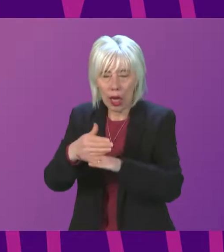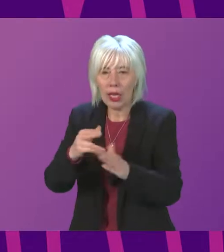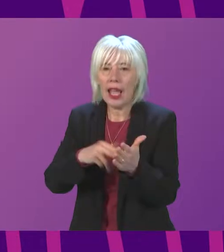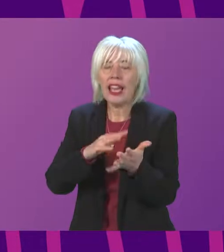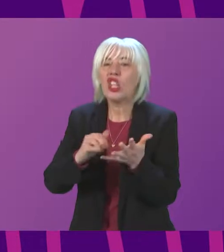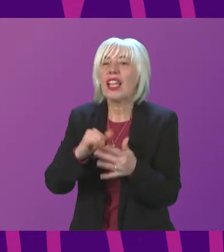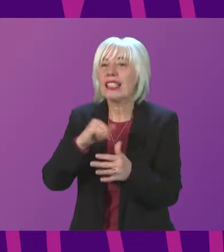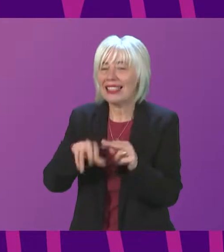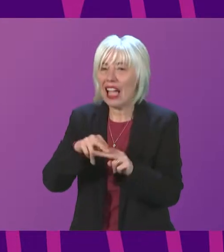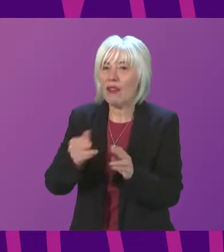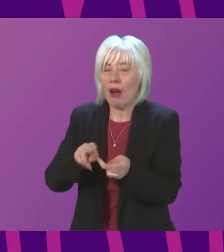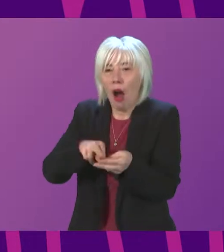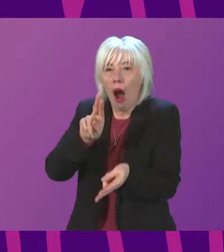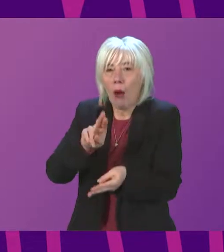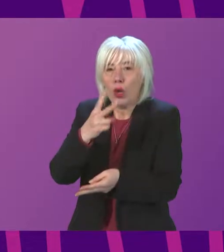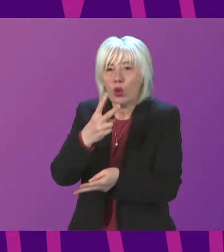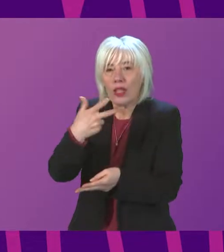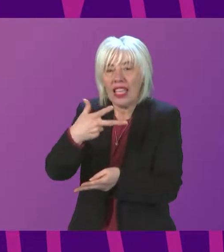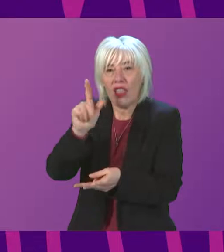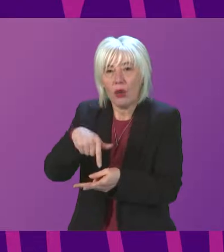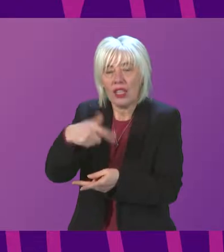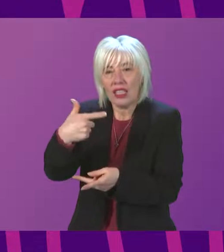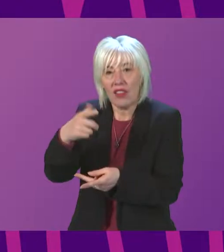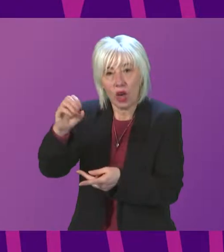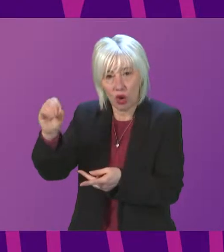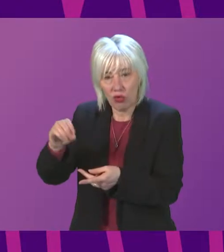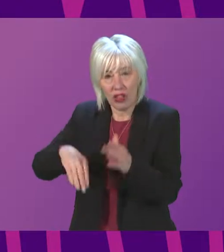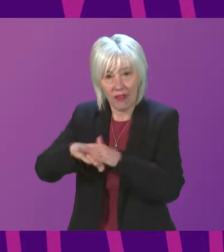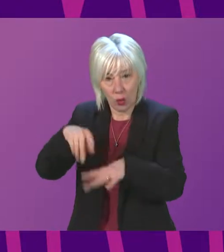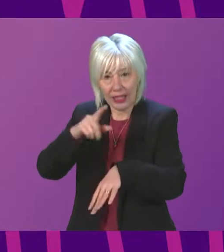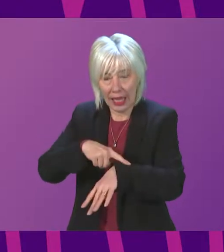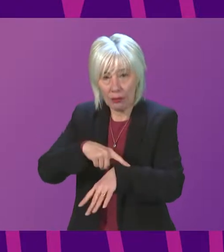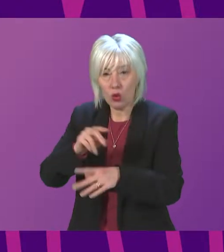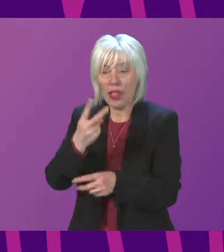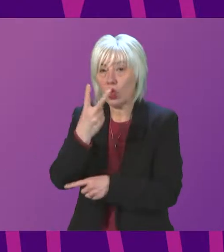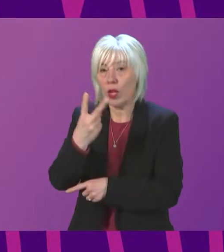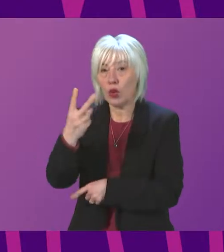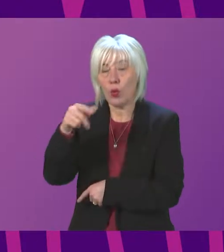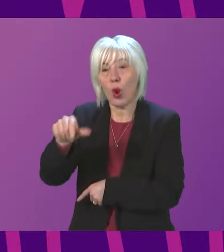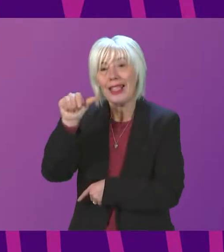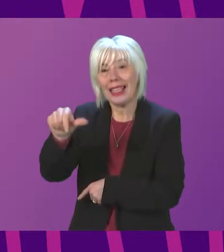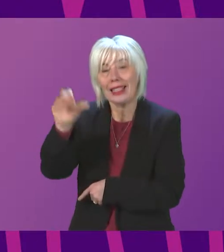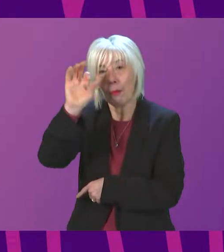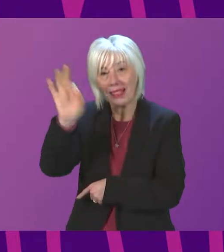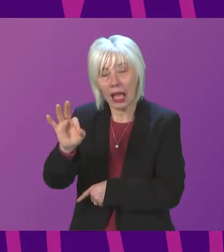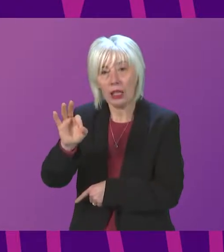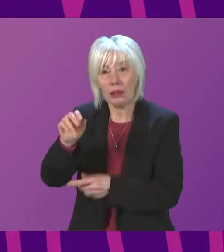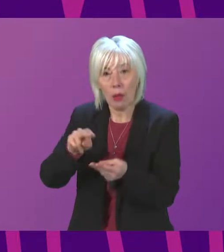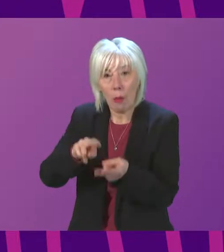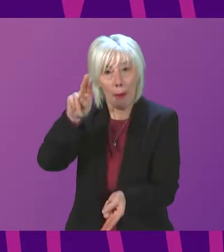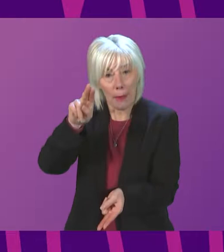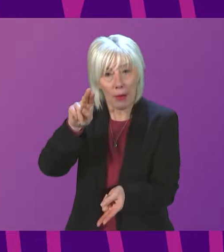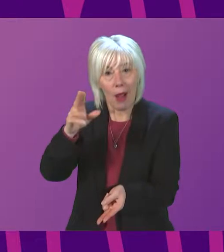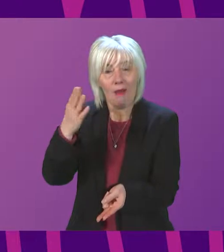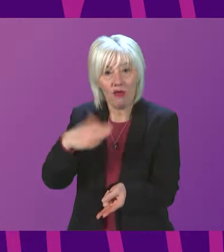NHS staffing is up by 28,700 whole-time equivalents—that is a 22.6 per cent increase since the Government